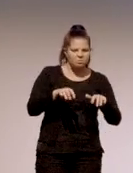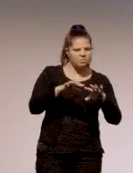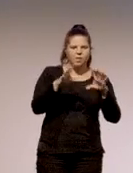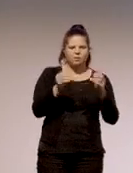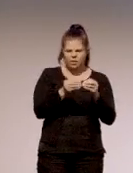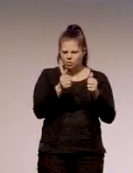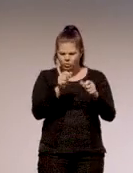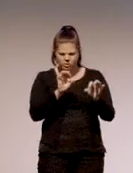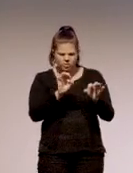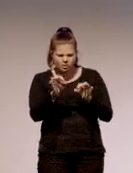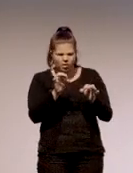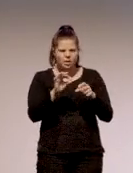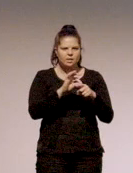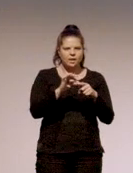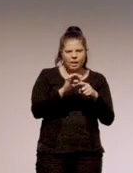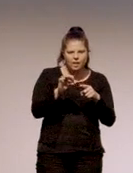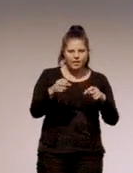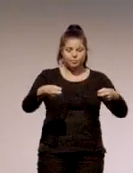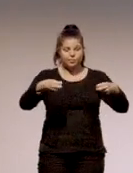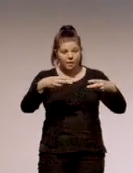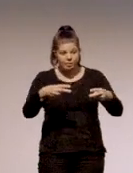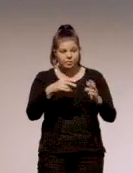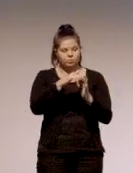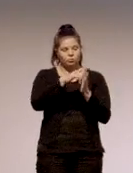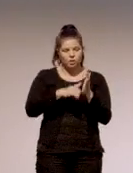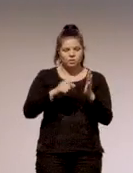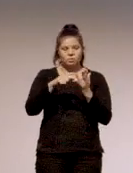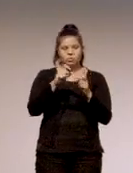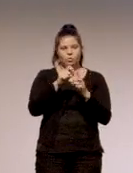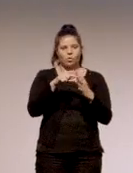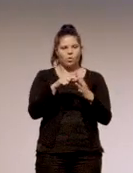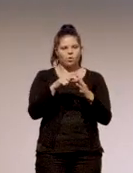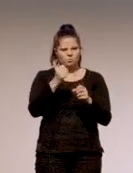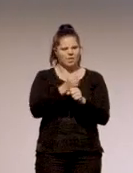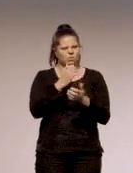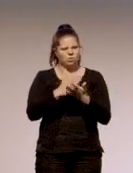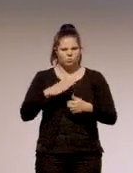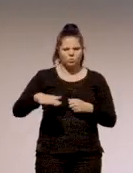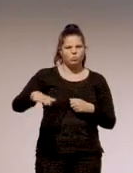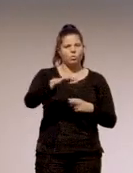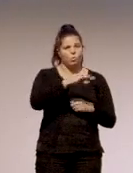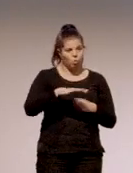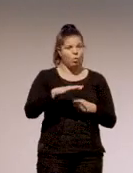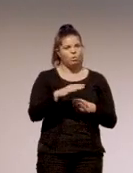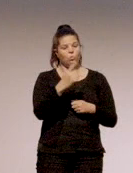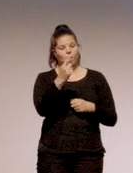ensuring that captions, transcripts and code are built in a way that the one in five Australians who have a disability can access